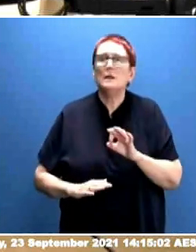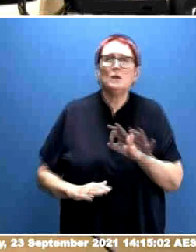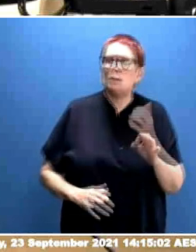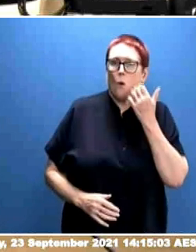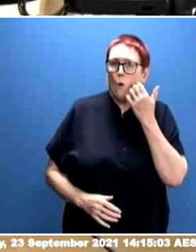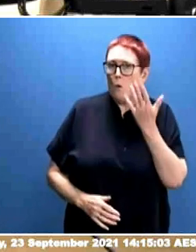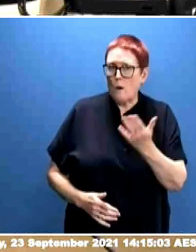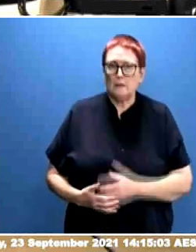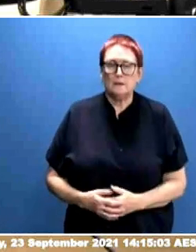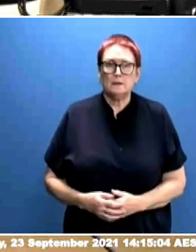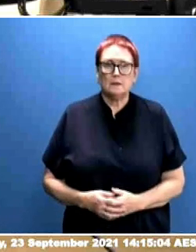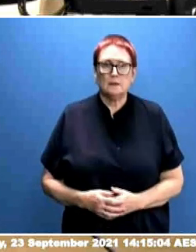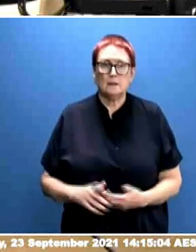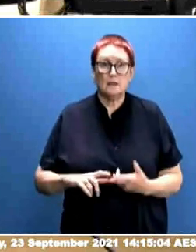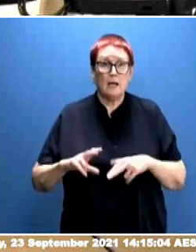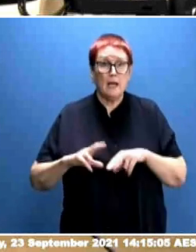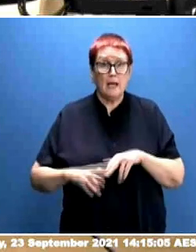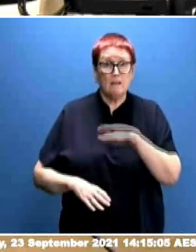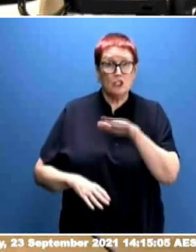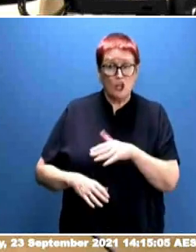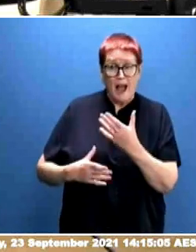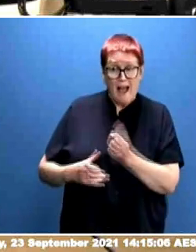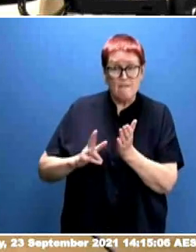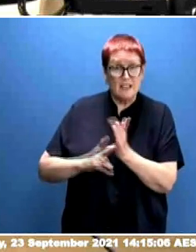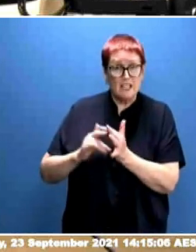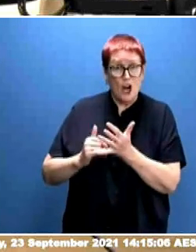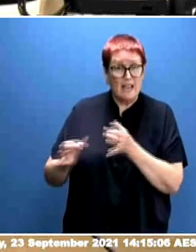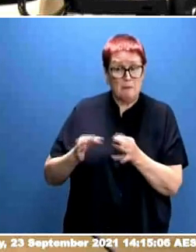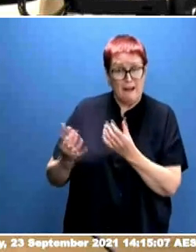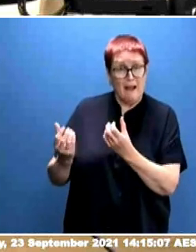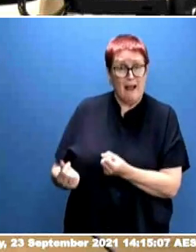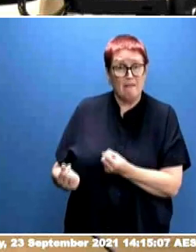If a child, of course, has an NDIS plan they will be recorded as